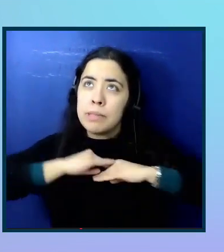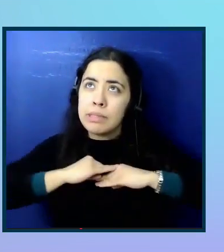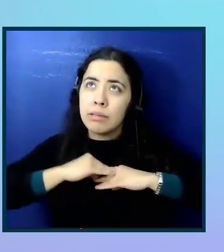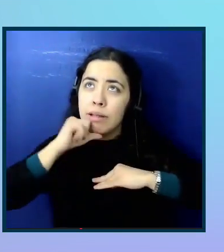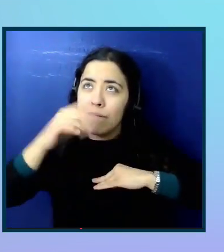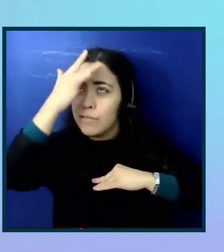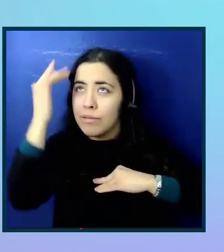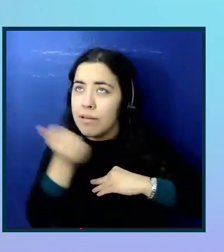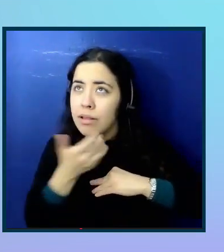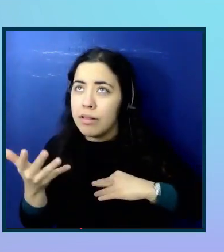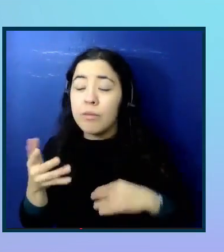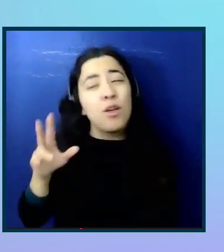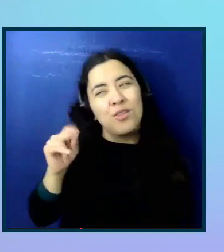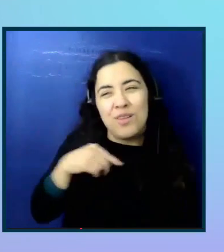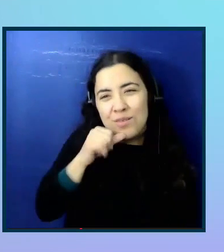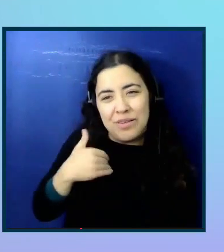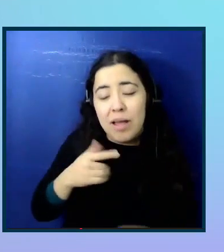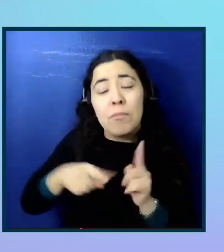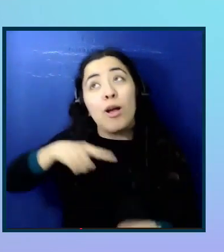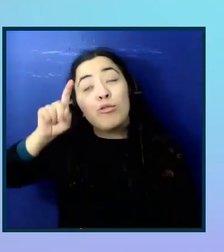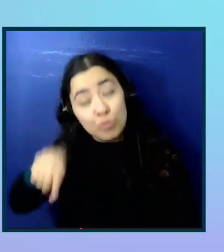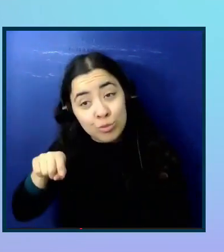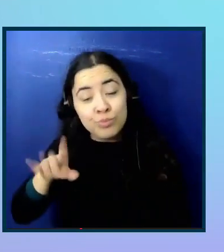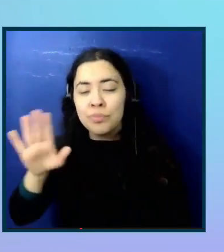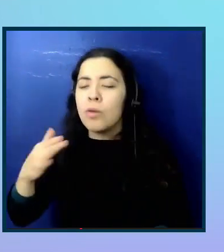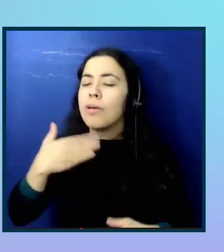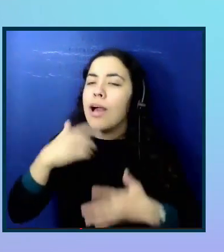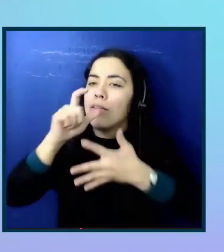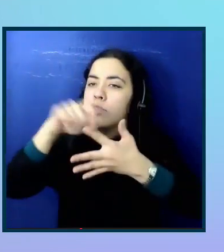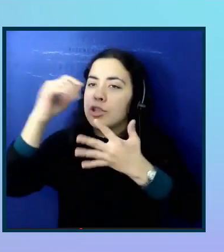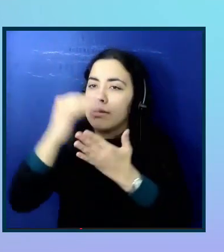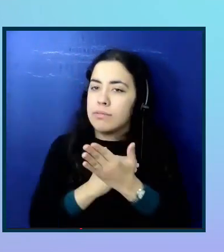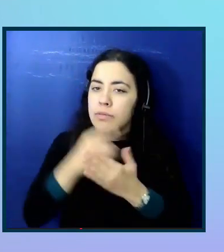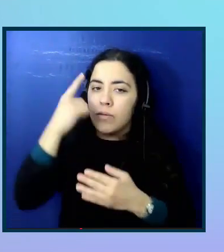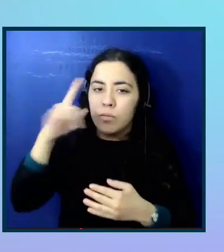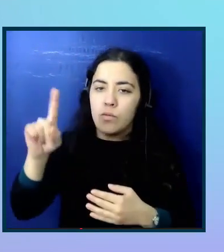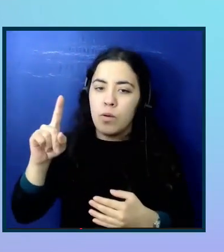(Stephanie chuckles) no, we have a checklist for Jiva tickets which is so that we don't forget a lot of things